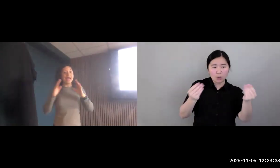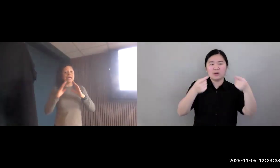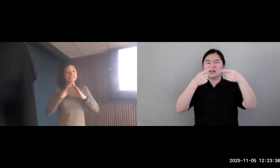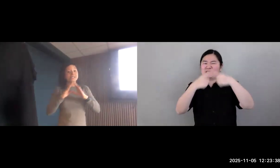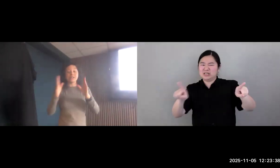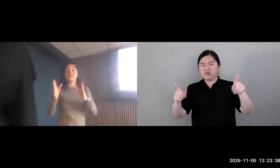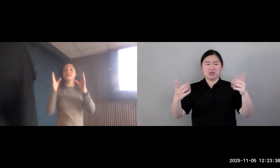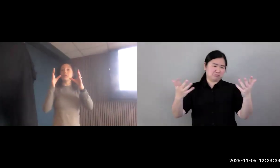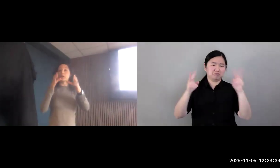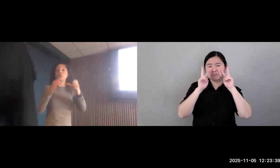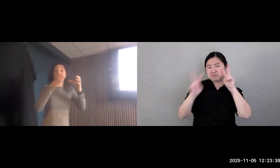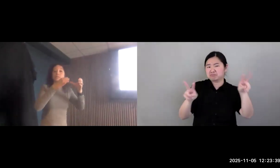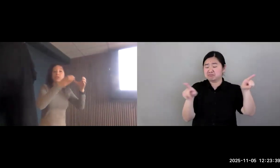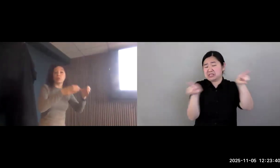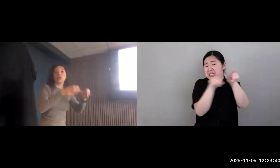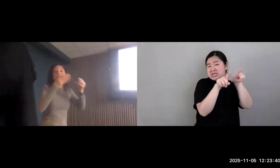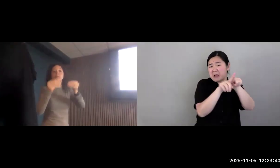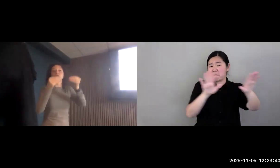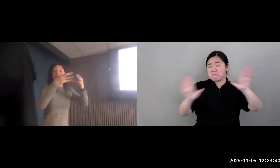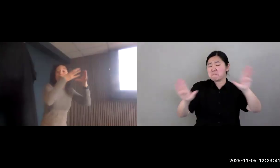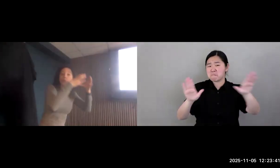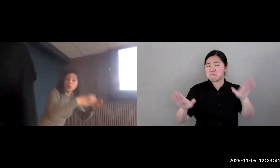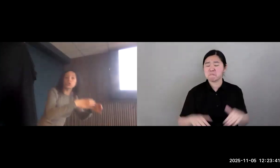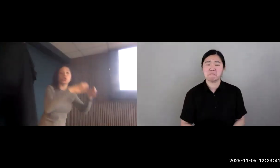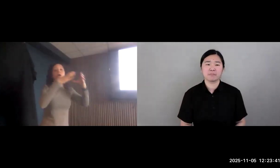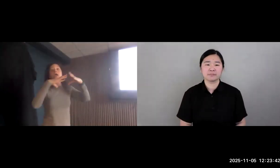And since the Kuforkas and deaf community comes from an Arab culture.